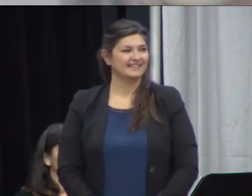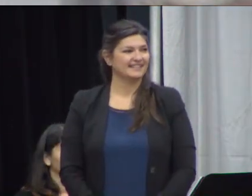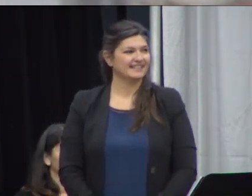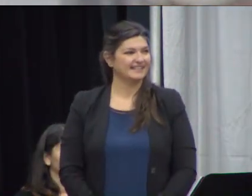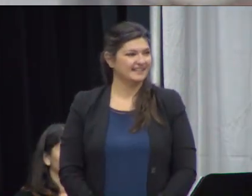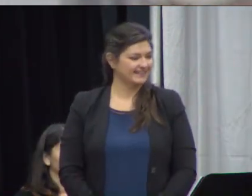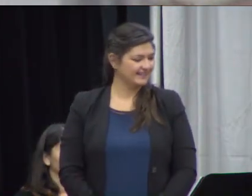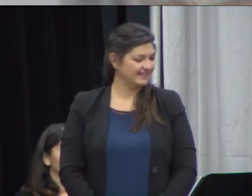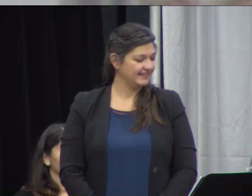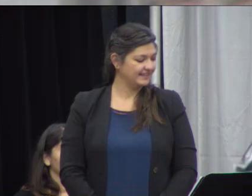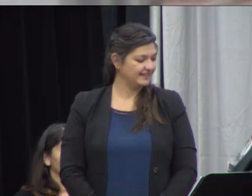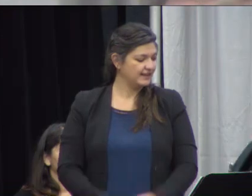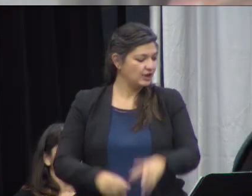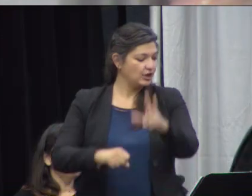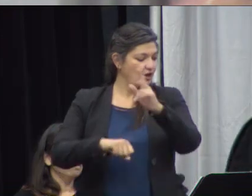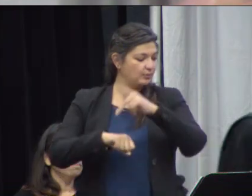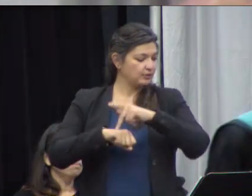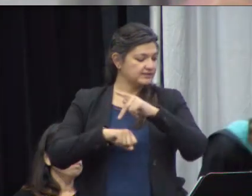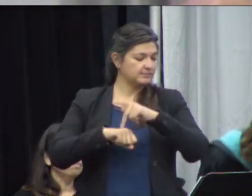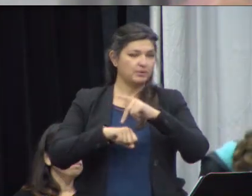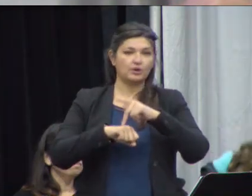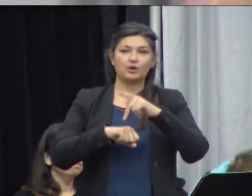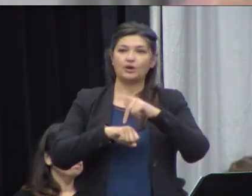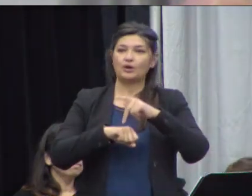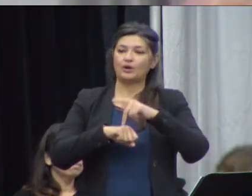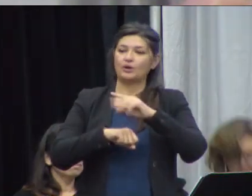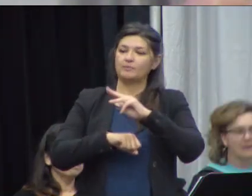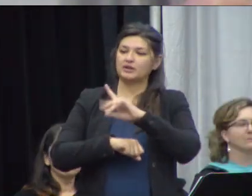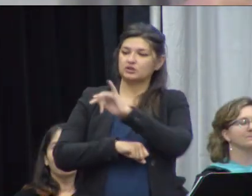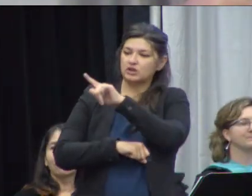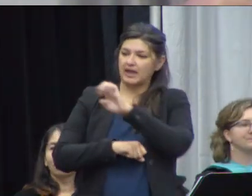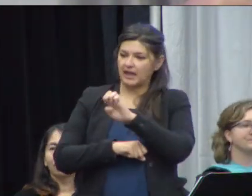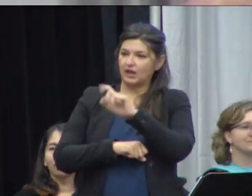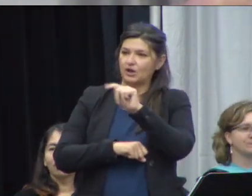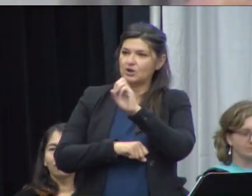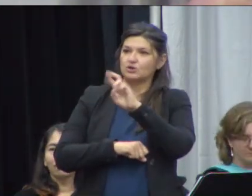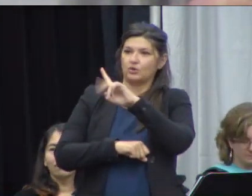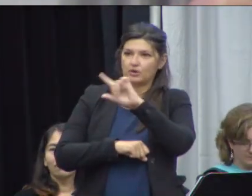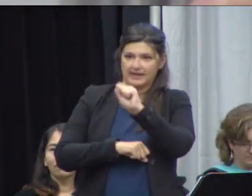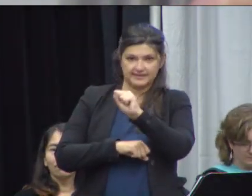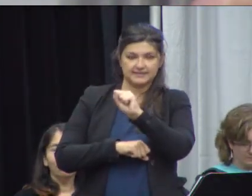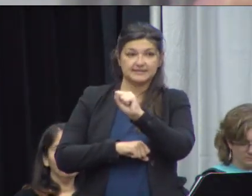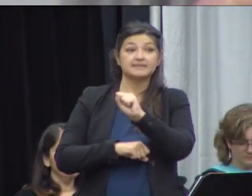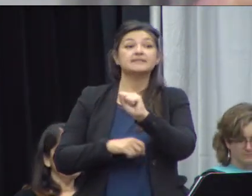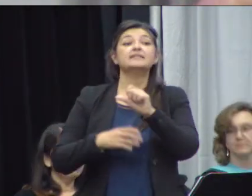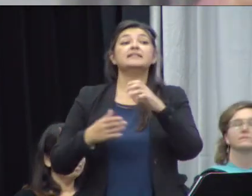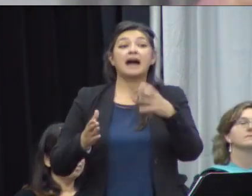Principal Michele Torres, on behalf of Albuquerque Public Schools Board of Education,